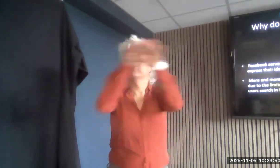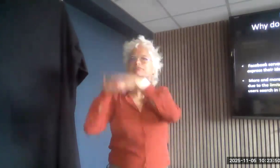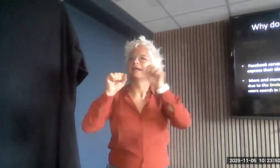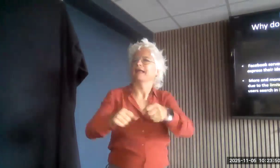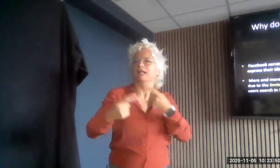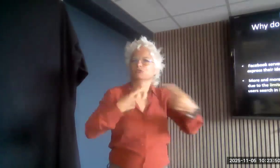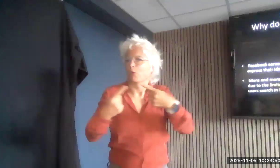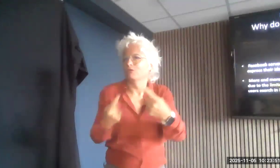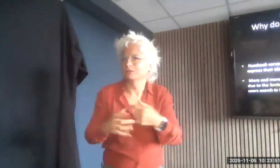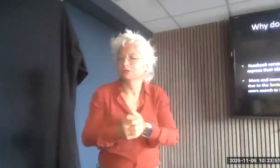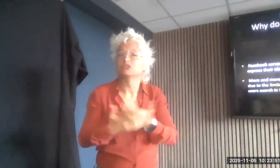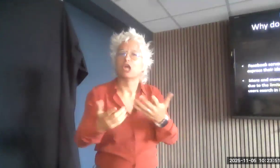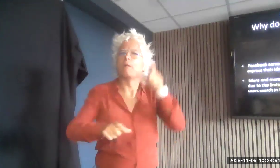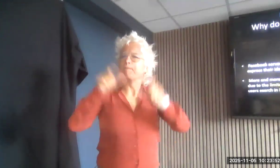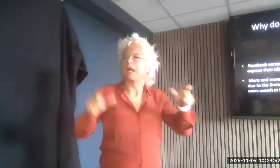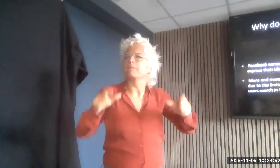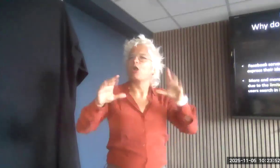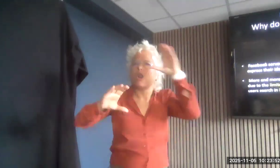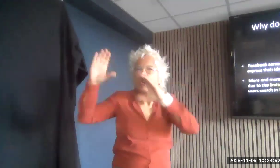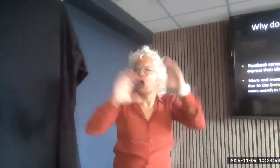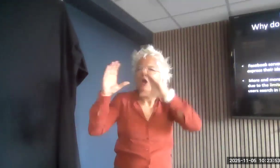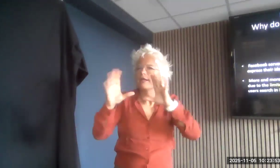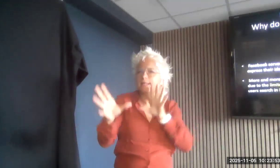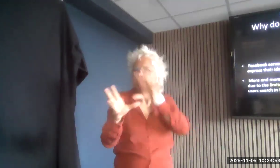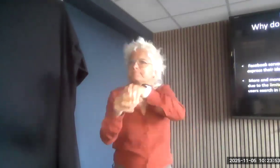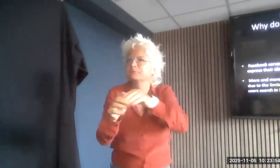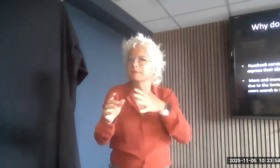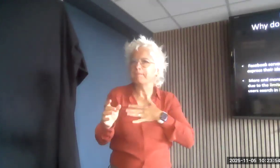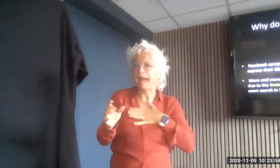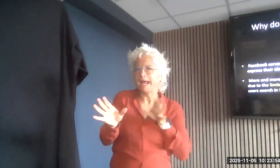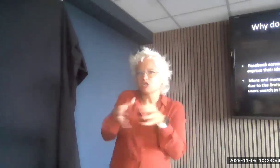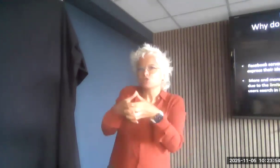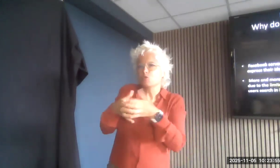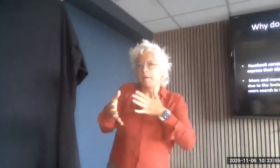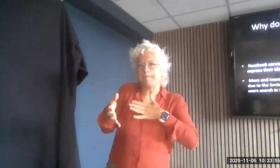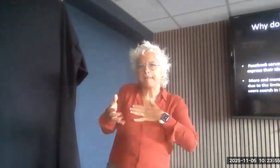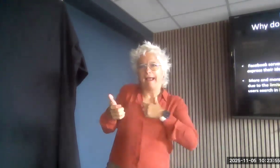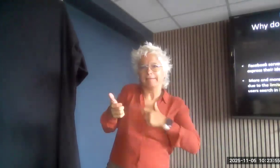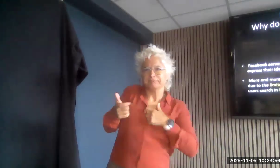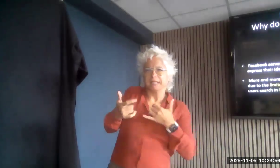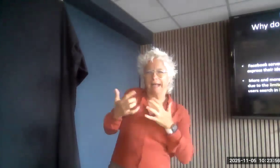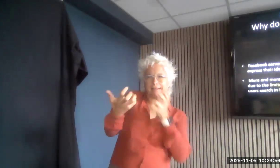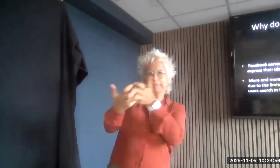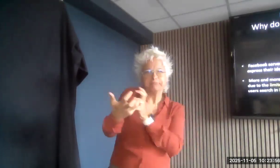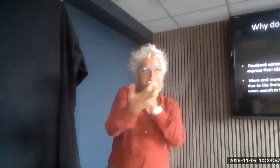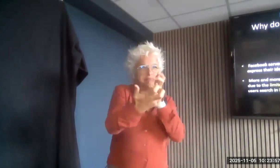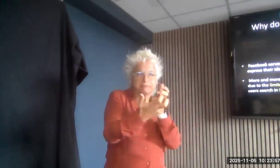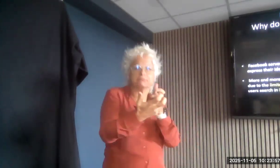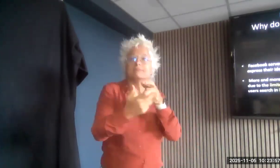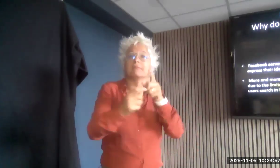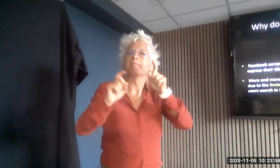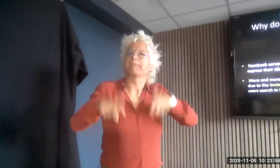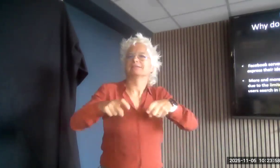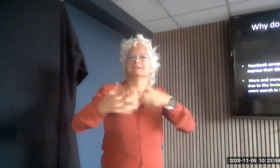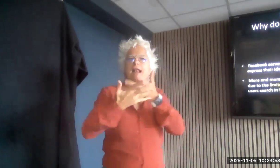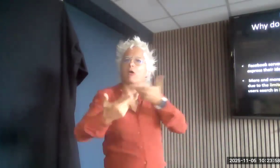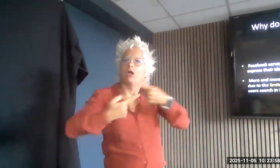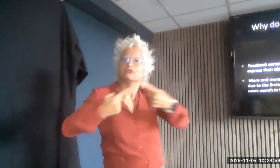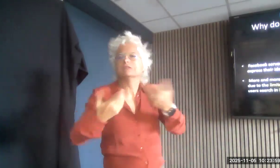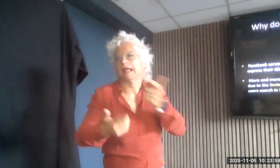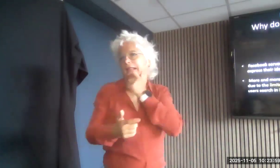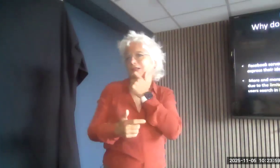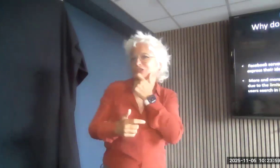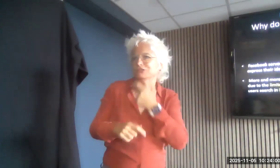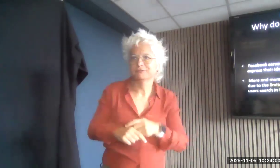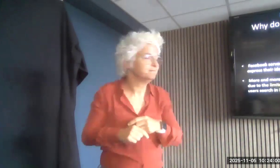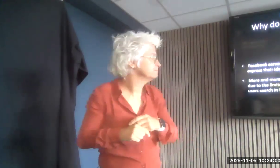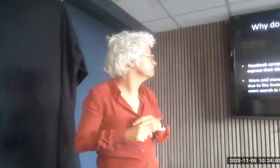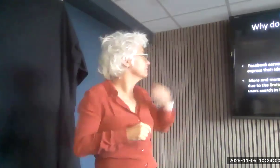Support, through, in the use, of English, so having English as, a way of, being able to access wider networks, and being able to seek, out particular communities that may be aligned, with individuals identities.